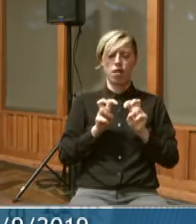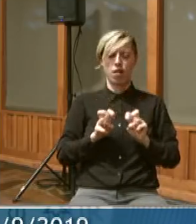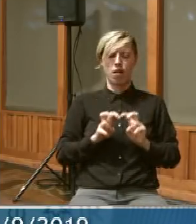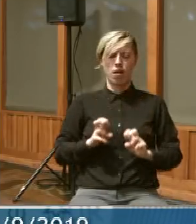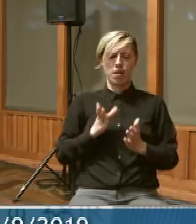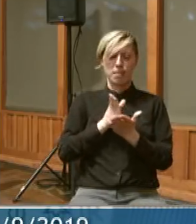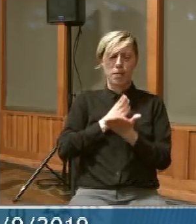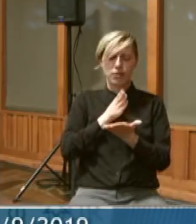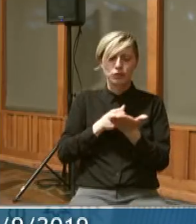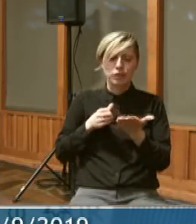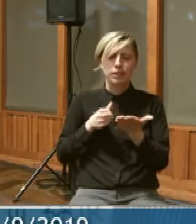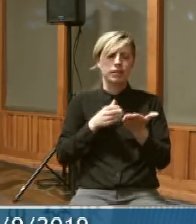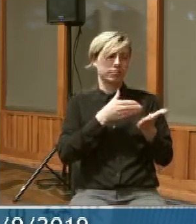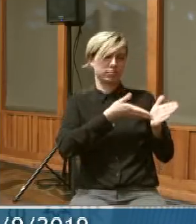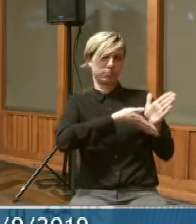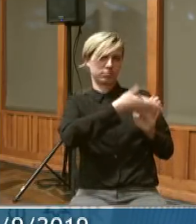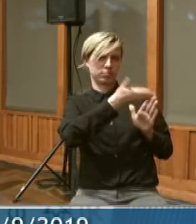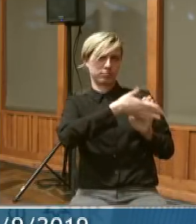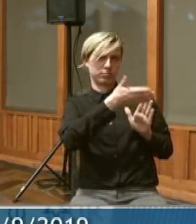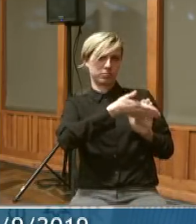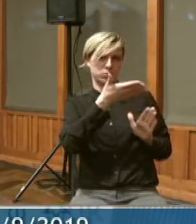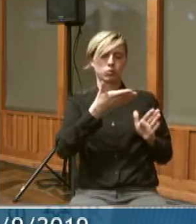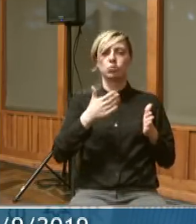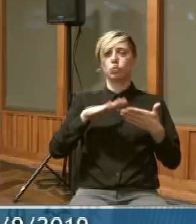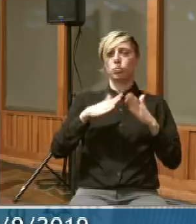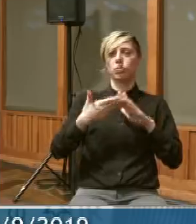COUNCIL ANOTHER YEAR TO DEEPLY EVALUATE PORTLAND PARKS AND